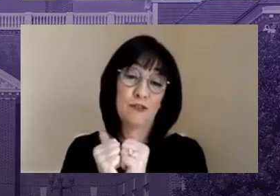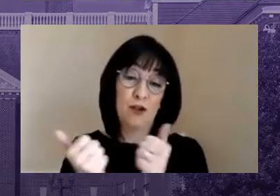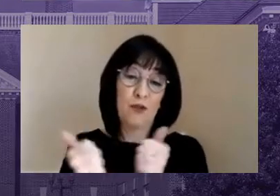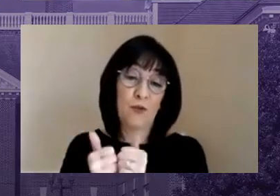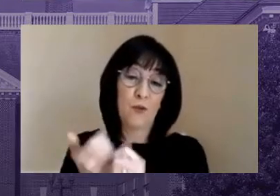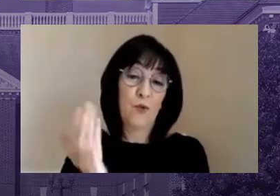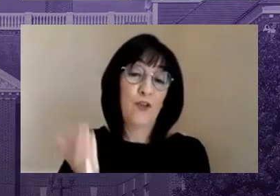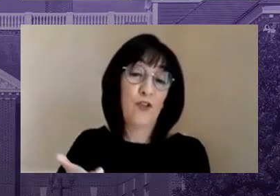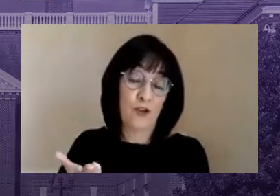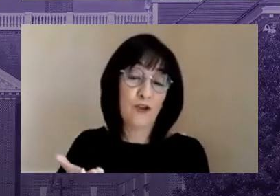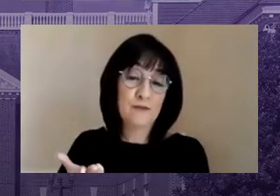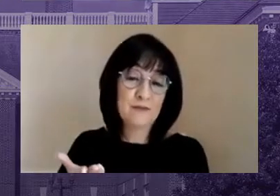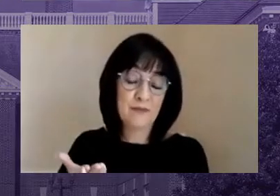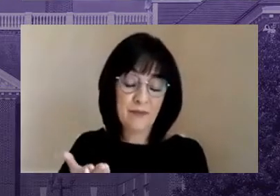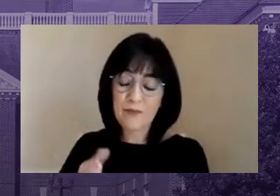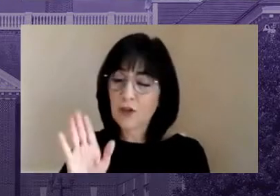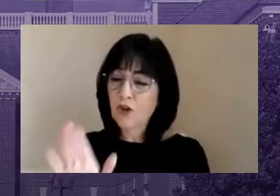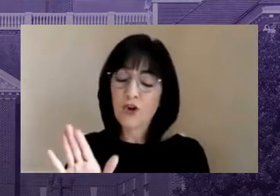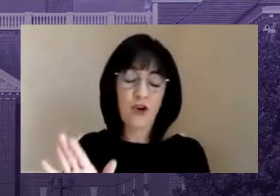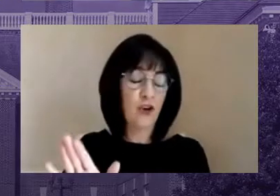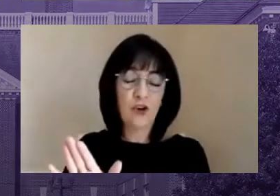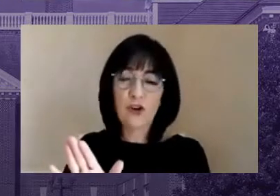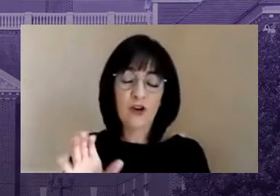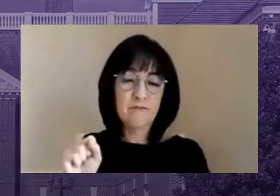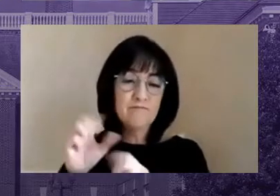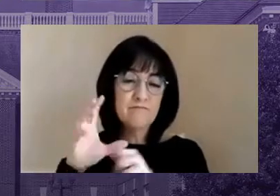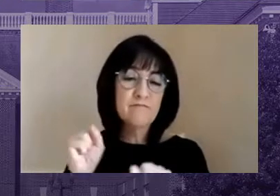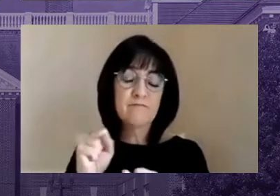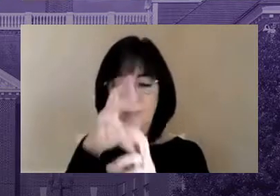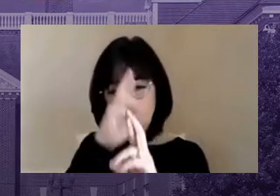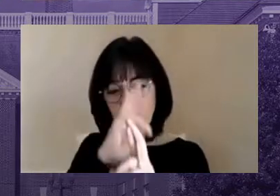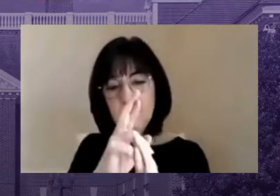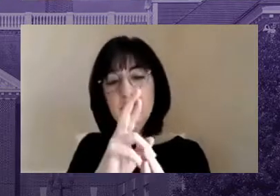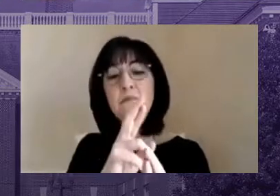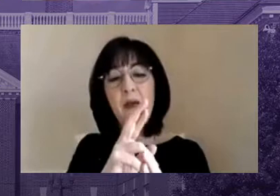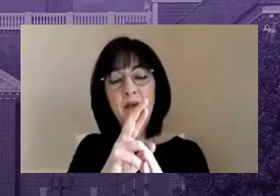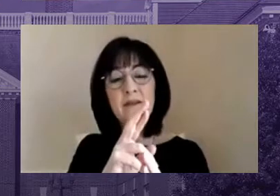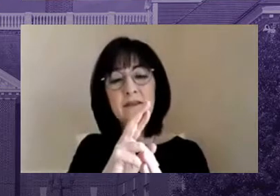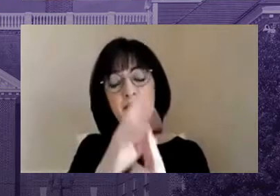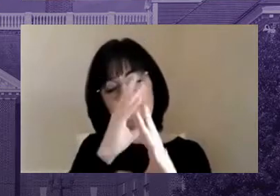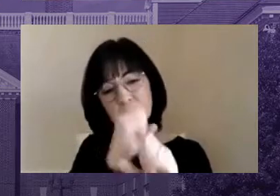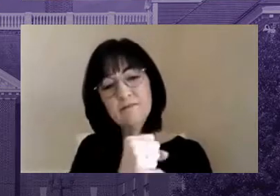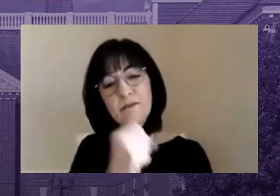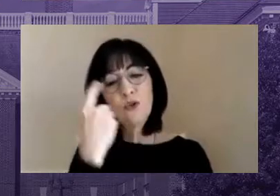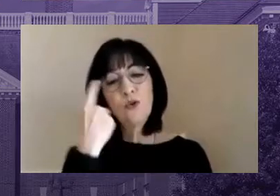tremendous respect and admiration that she had for the offspring of those who are serving our